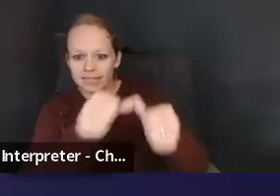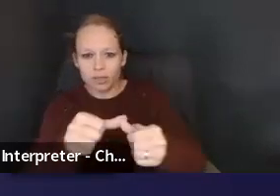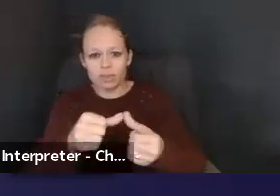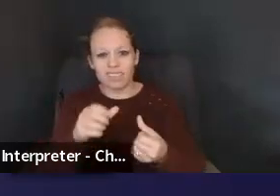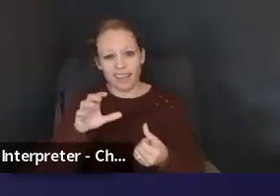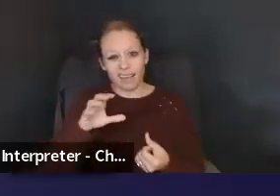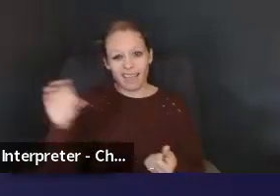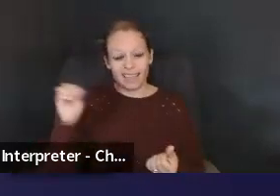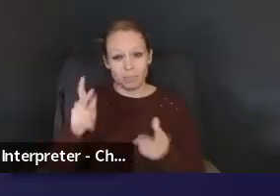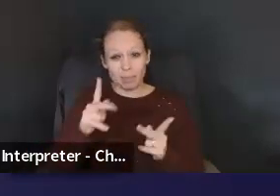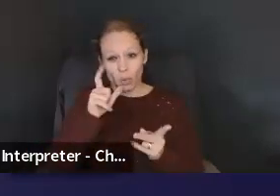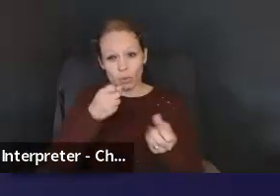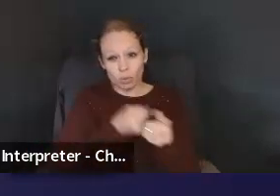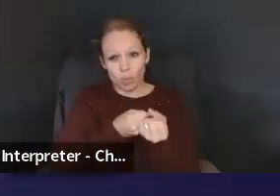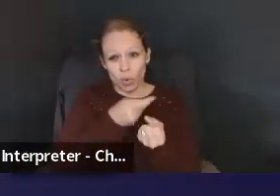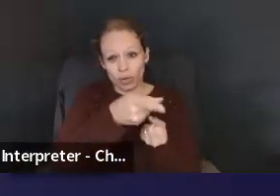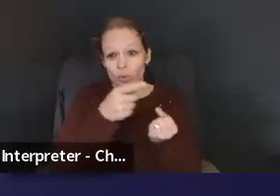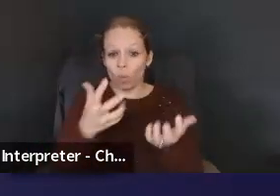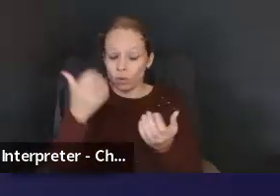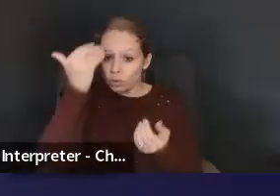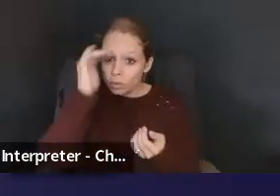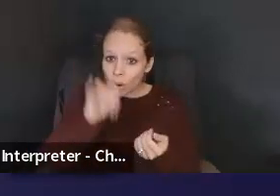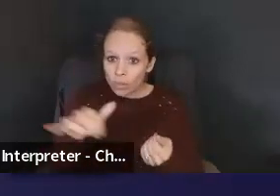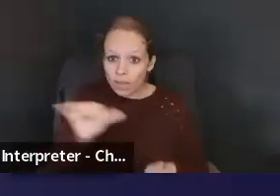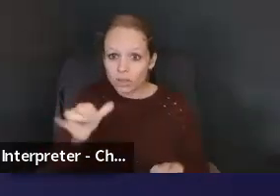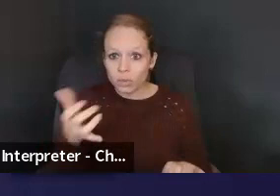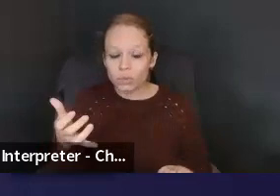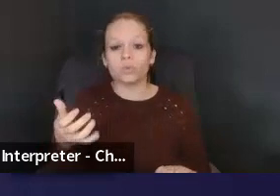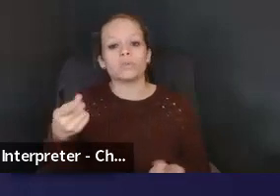you talk about how you're going to share the findings. You know, what kind of products will